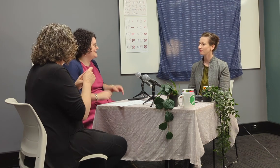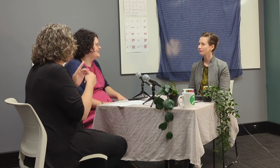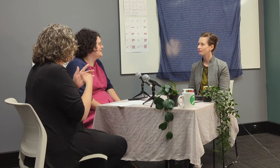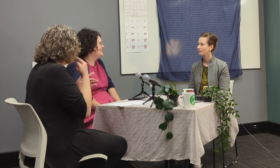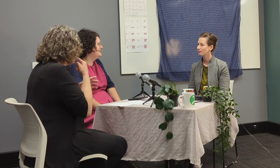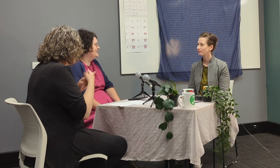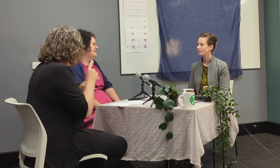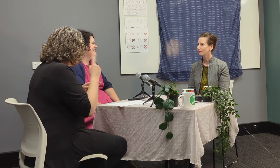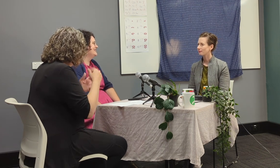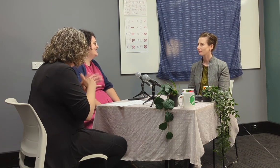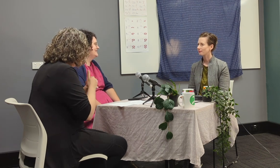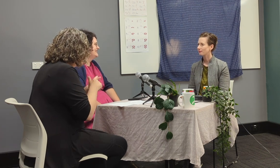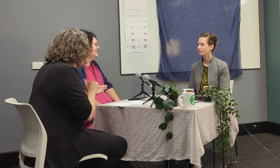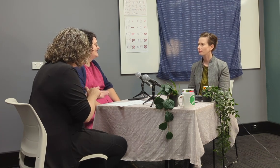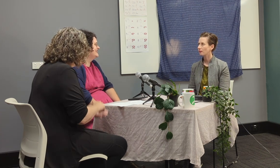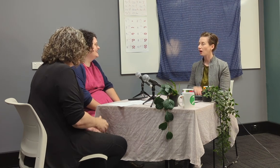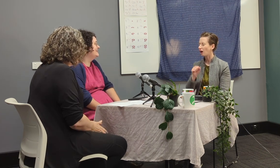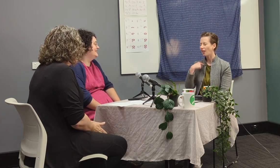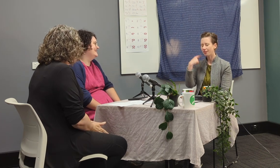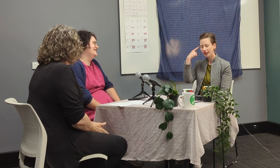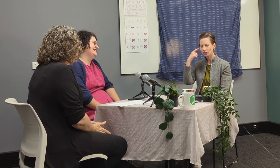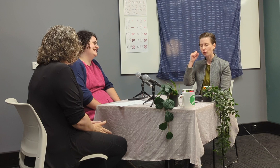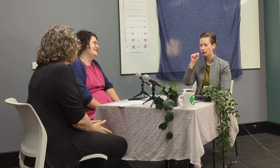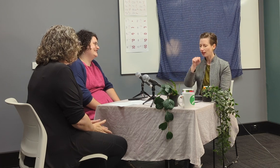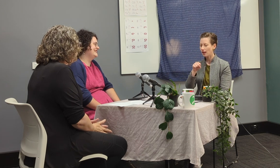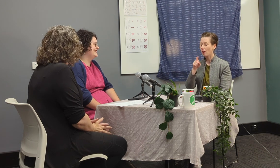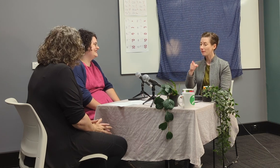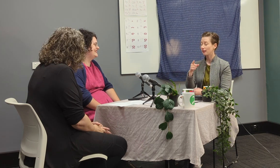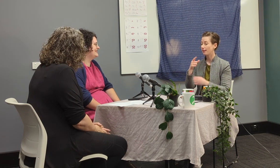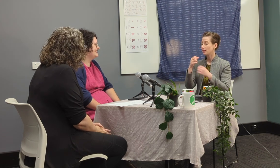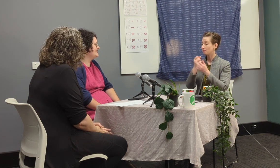G: Just keep it simple for the first stage. H: Yeah, I think so.